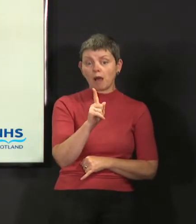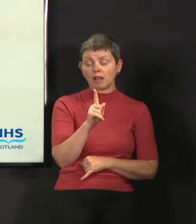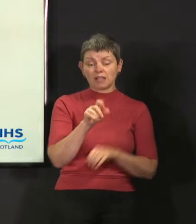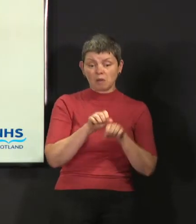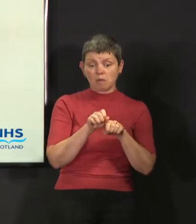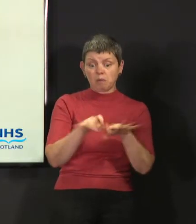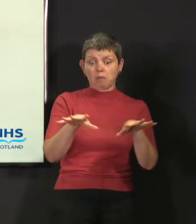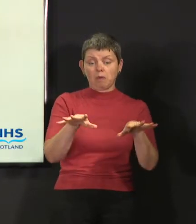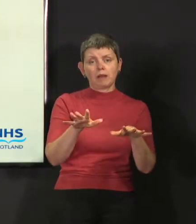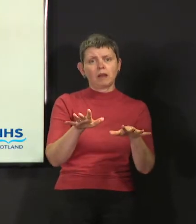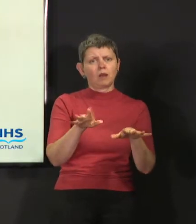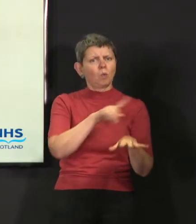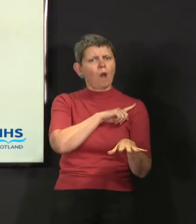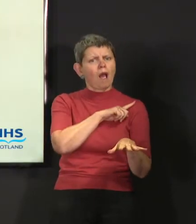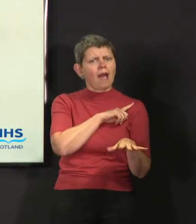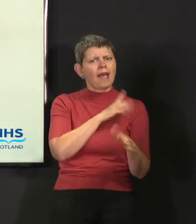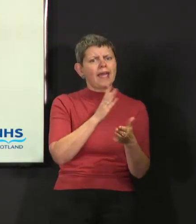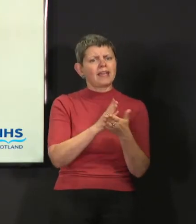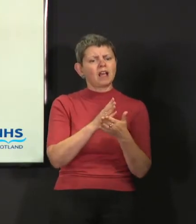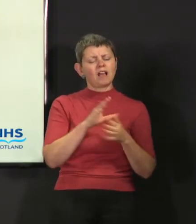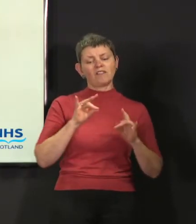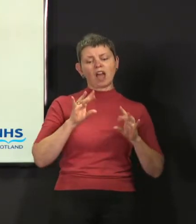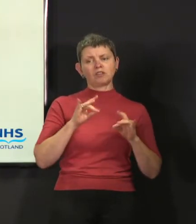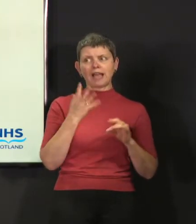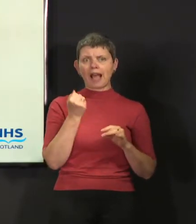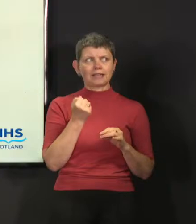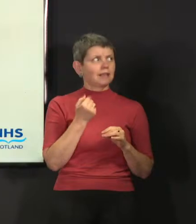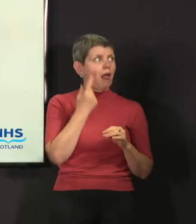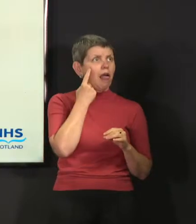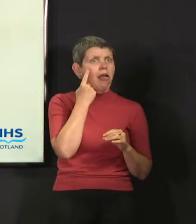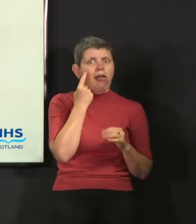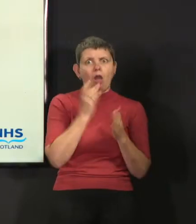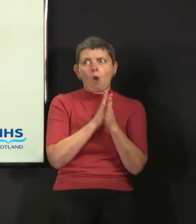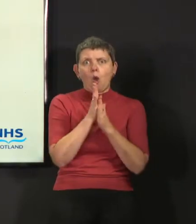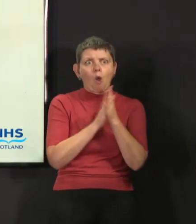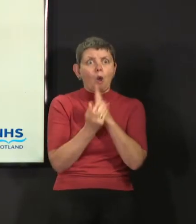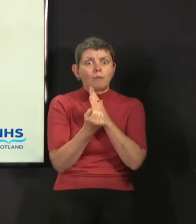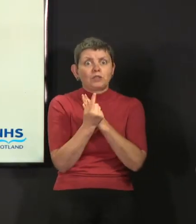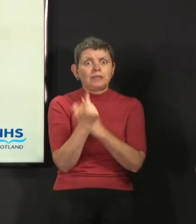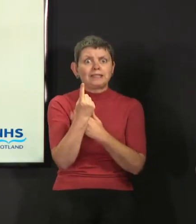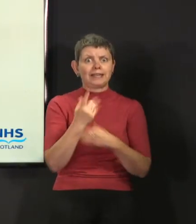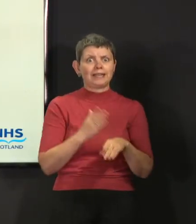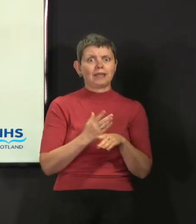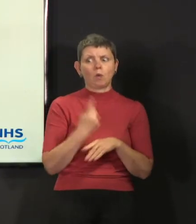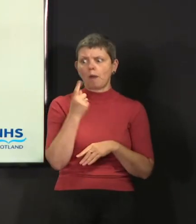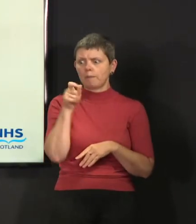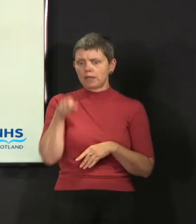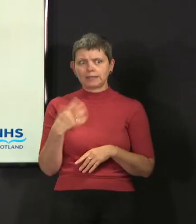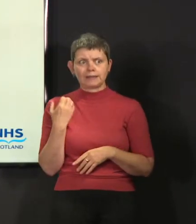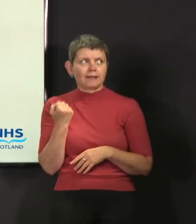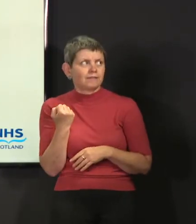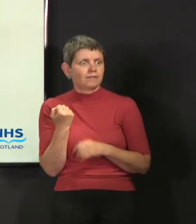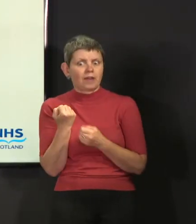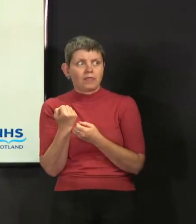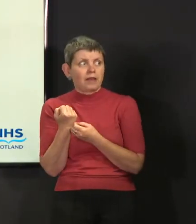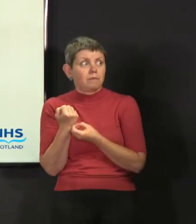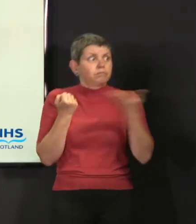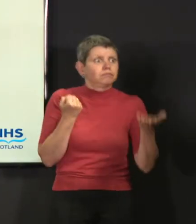opportunity. Given an opportunity to jump between households. You've heard us talk a lot about breaking the chain of the